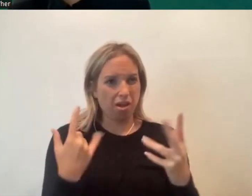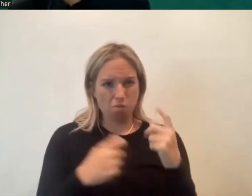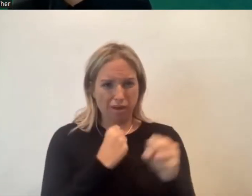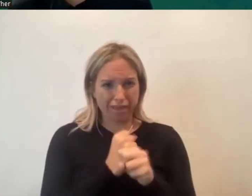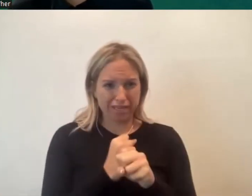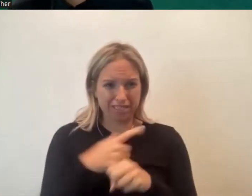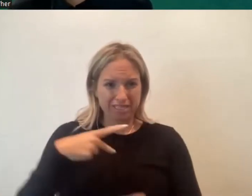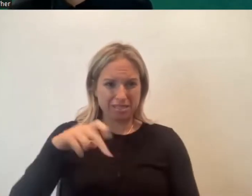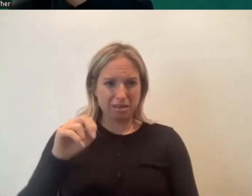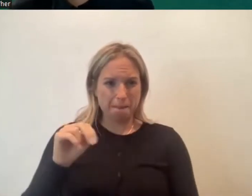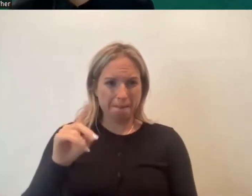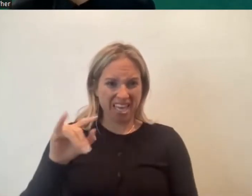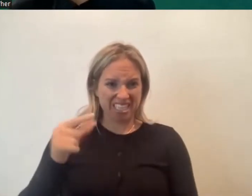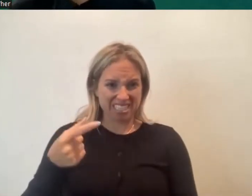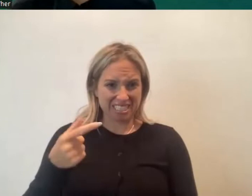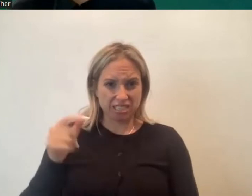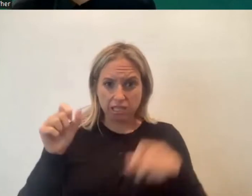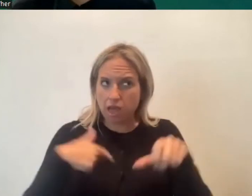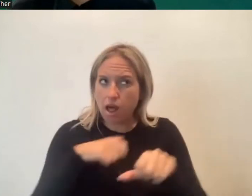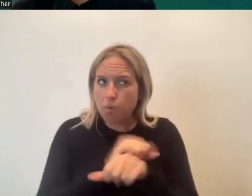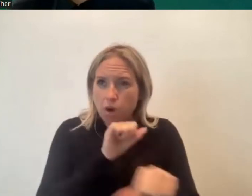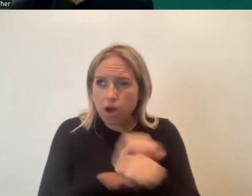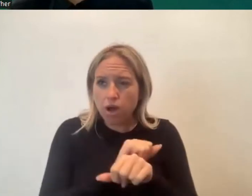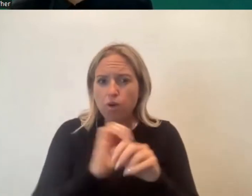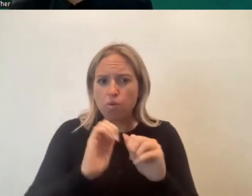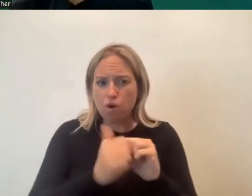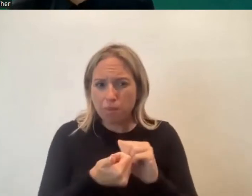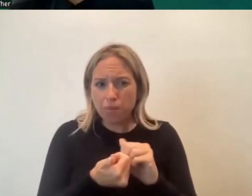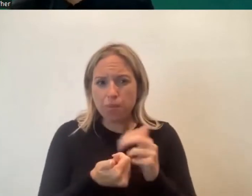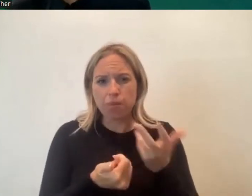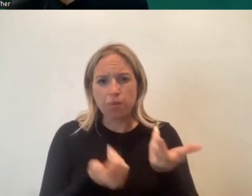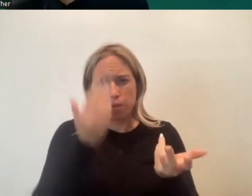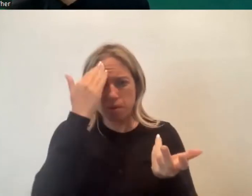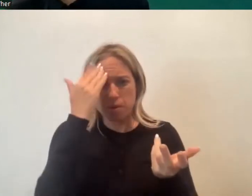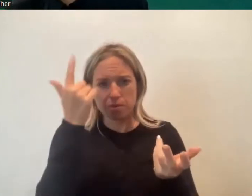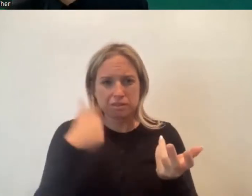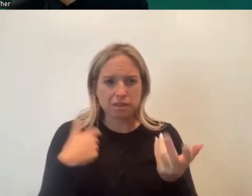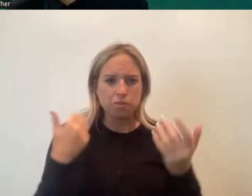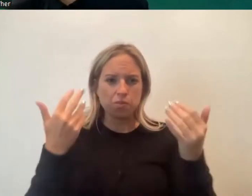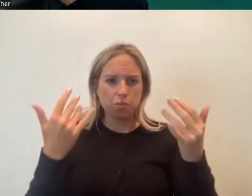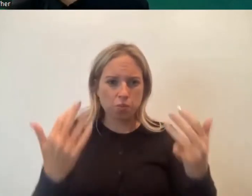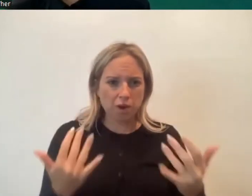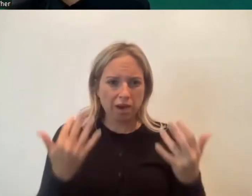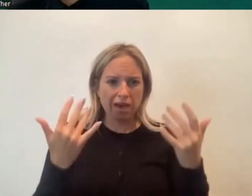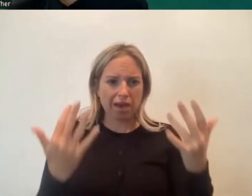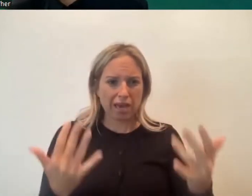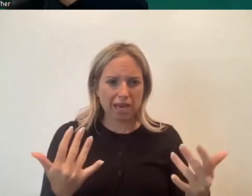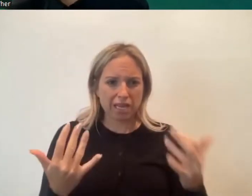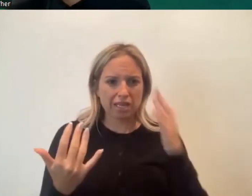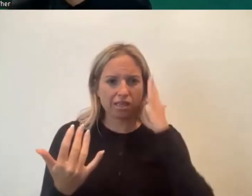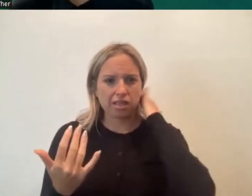Or how do I get... Because I'm waiting for the get that decision.